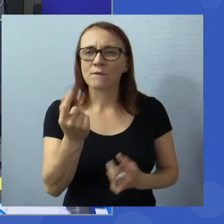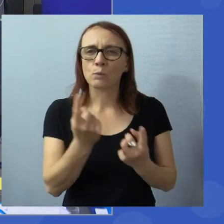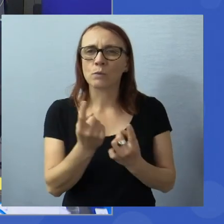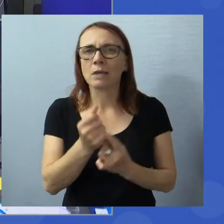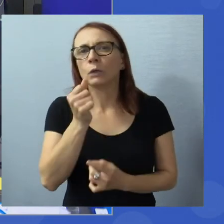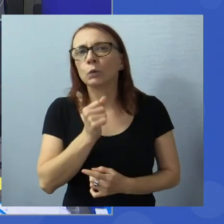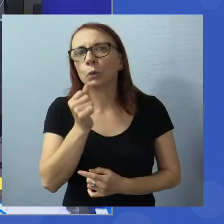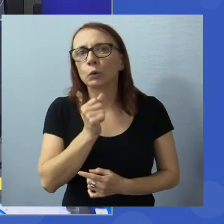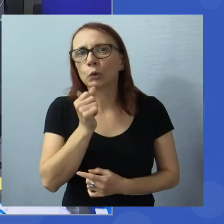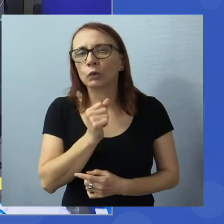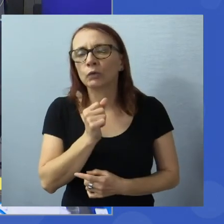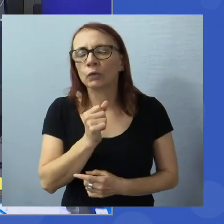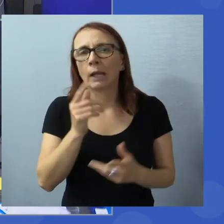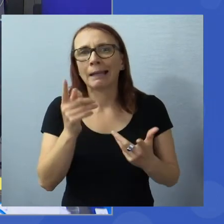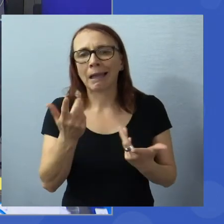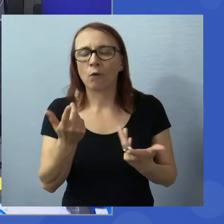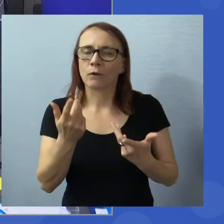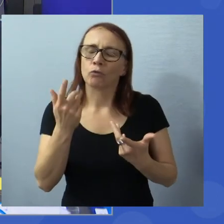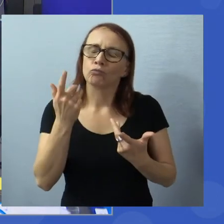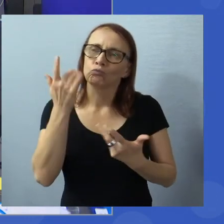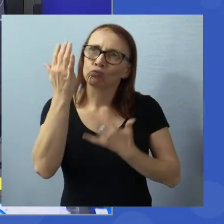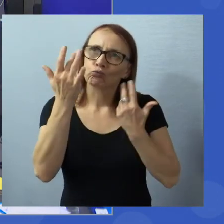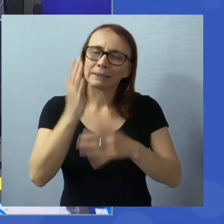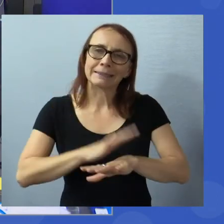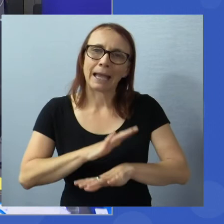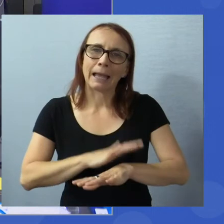go now into a few minutes reflection at the table about what has worked this